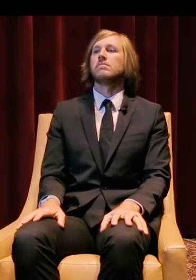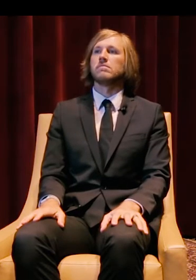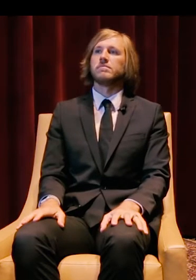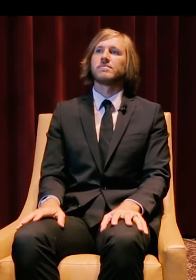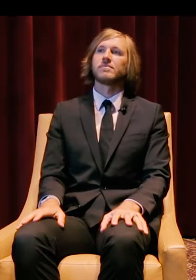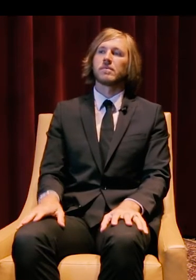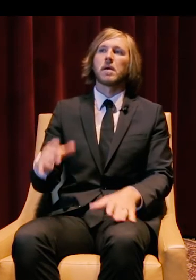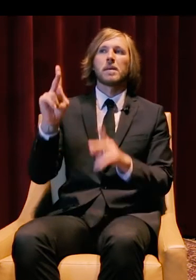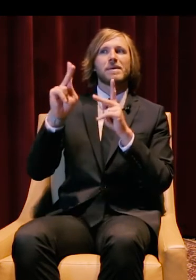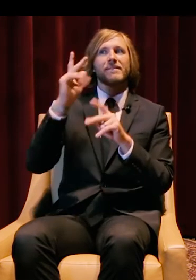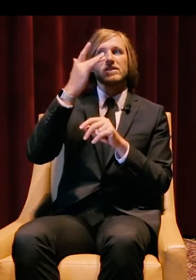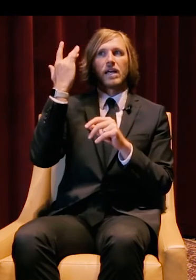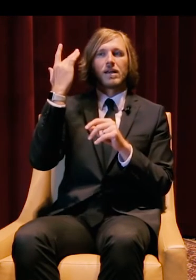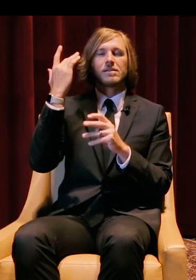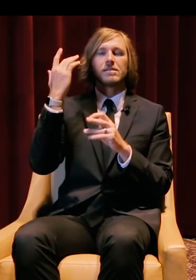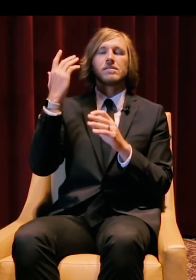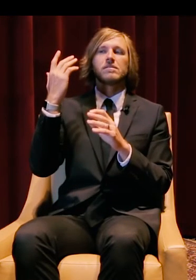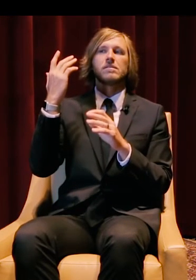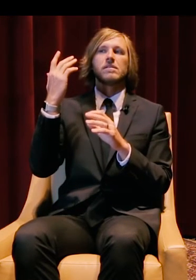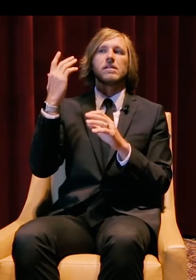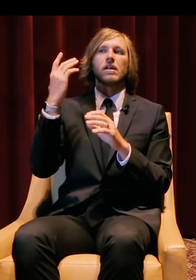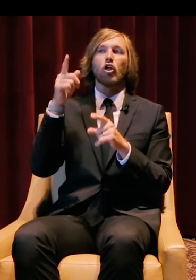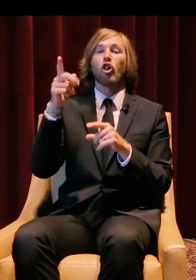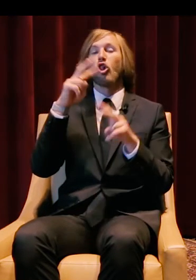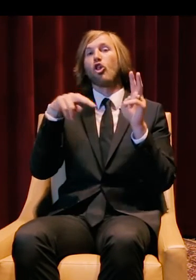People forget when, they're looking at the 20%